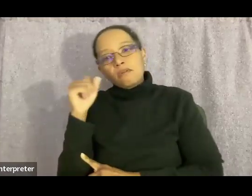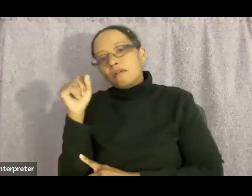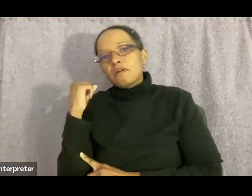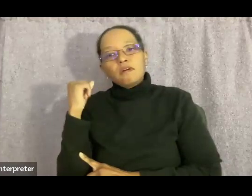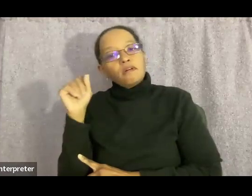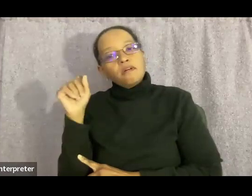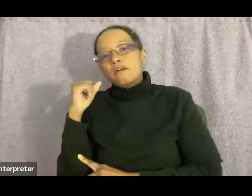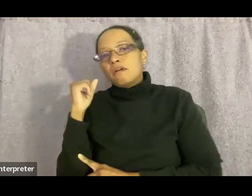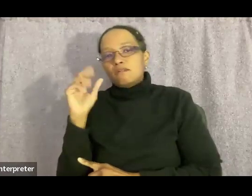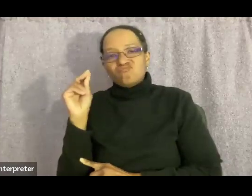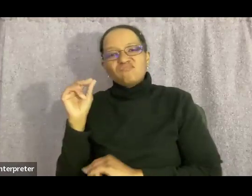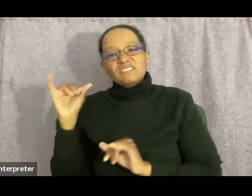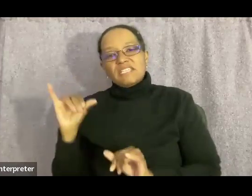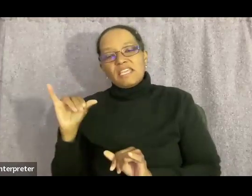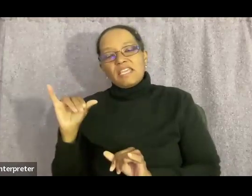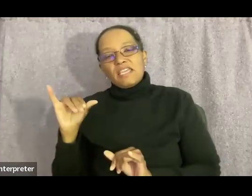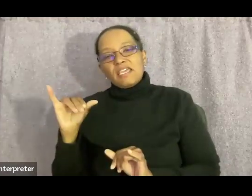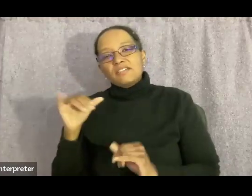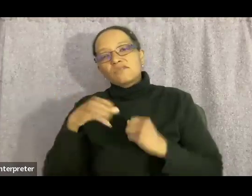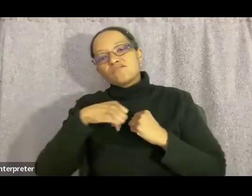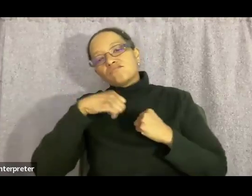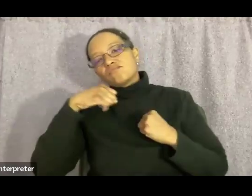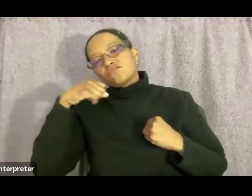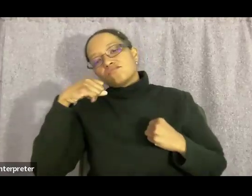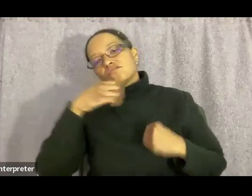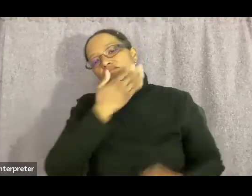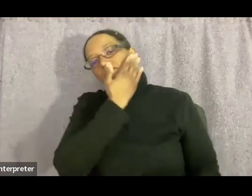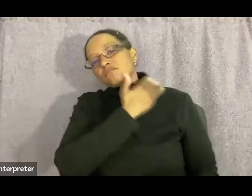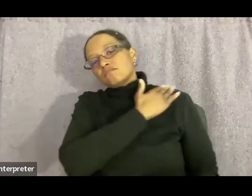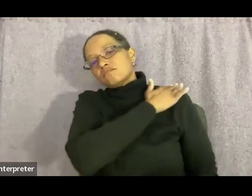so we're getting just the side trap inside of our neck.